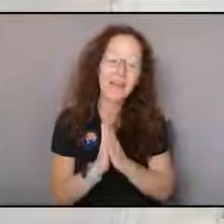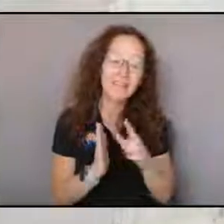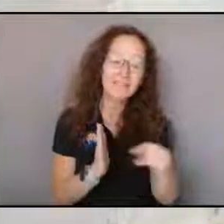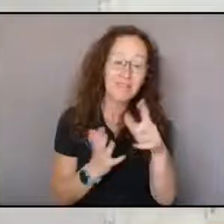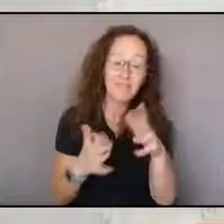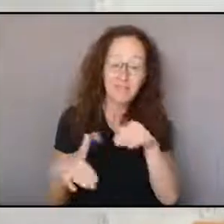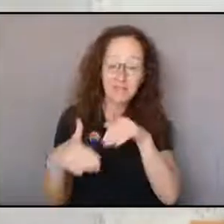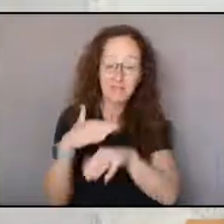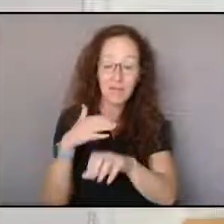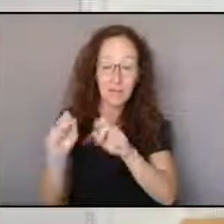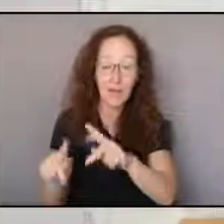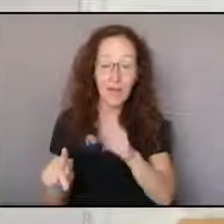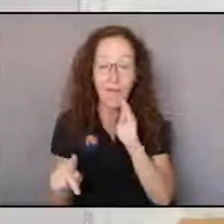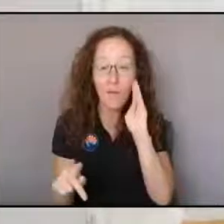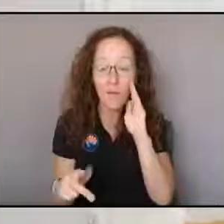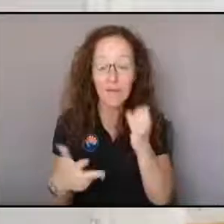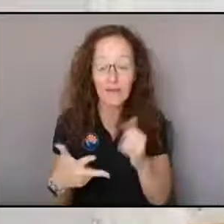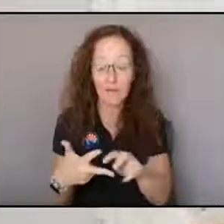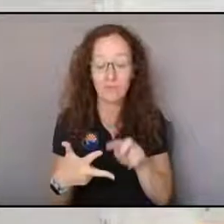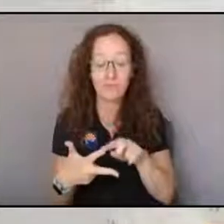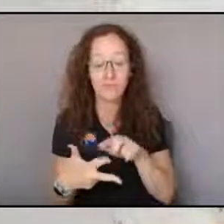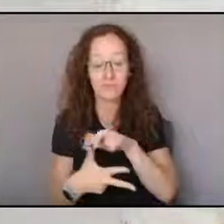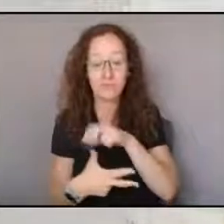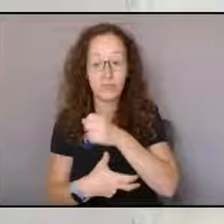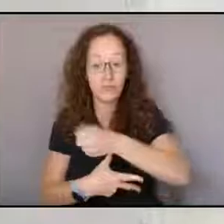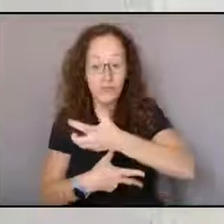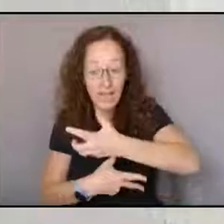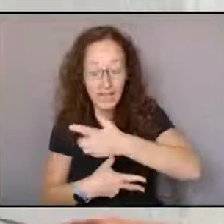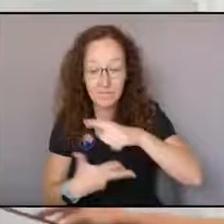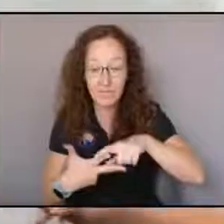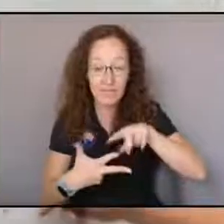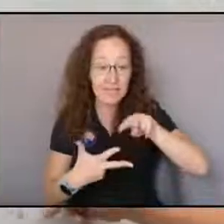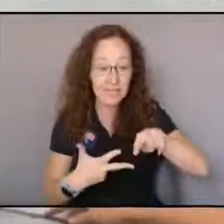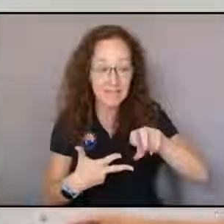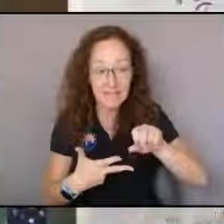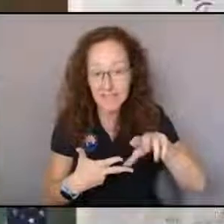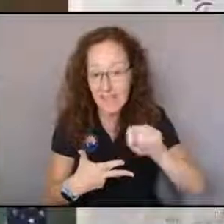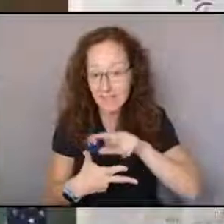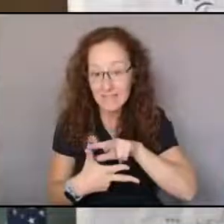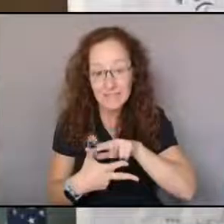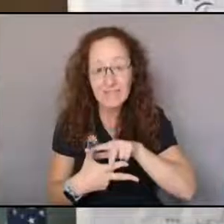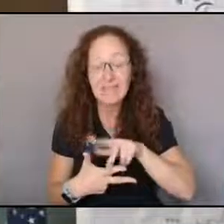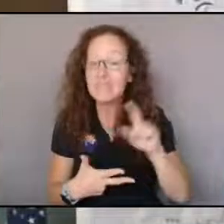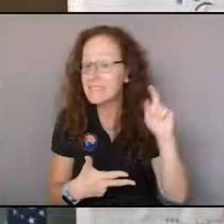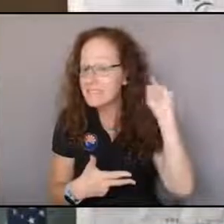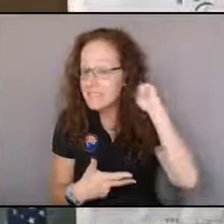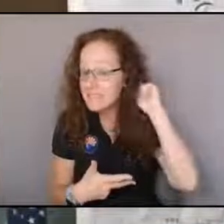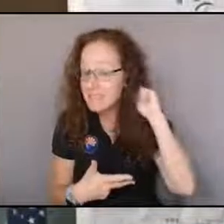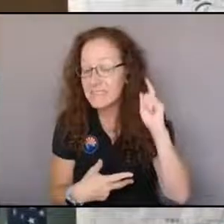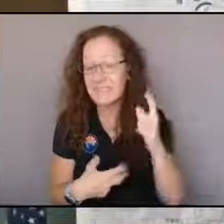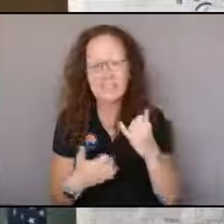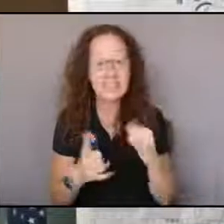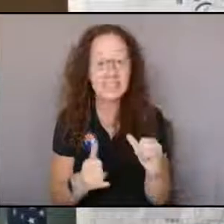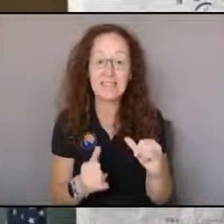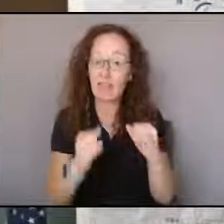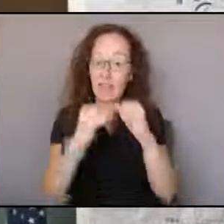REPOPULATED AND ARE IN READY OR SET, KEEP IN MIND YOU ARE IN A FIRE FOOTPRINT AND IT DOESN'T NECESSARILY MEAN